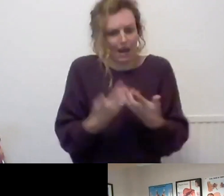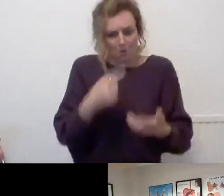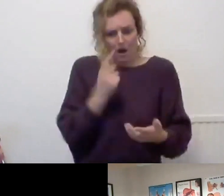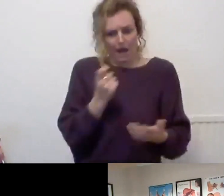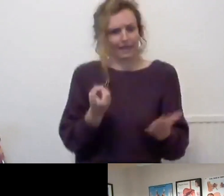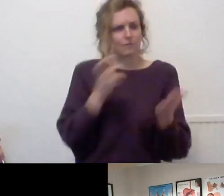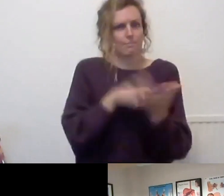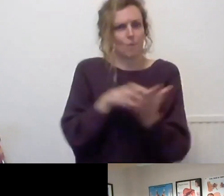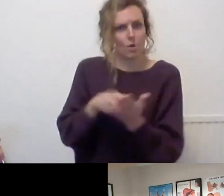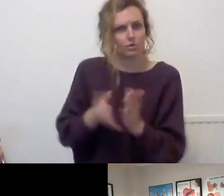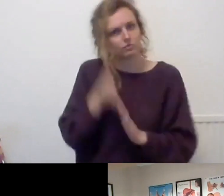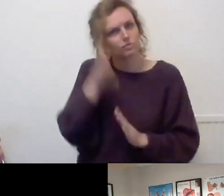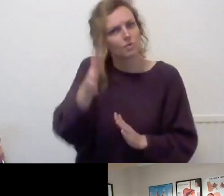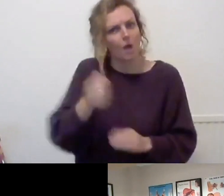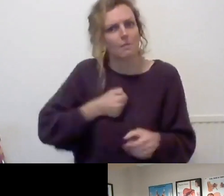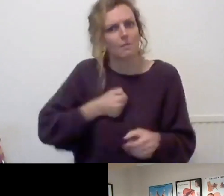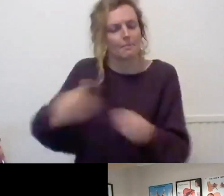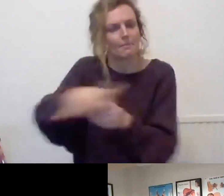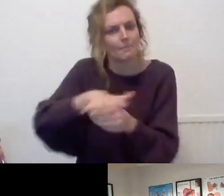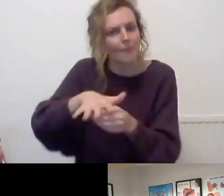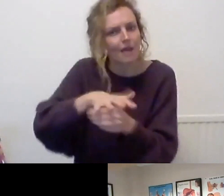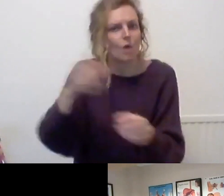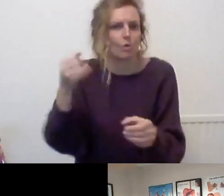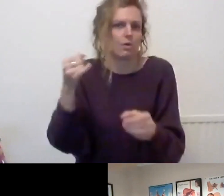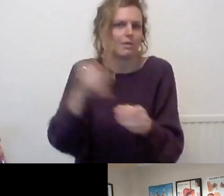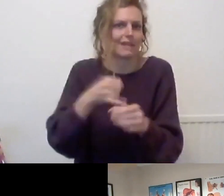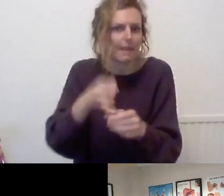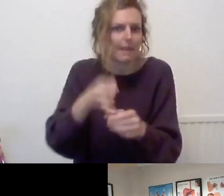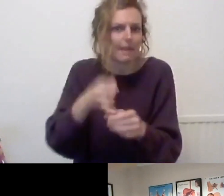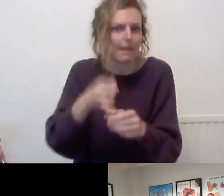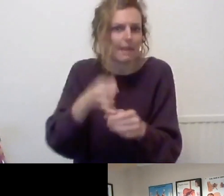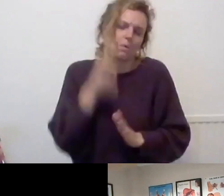which is what your letter x gives you access to. Or you can choose if you want to stay local to